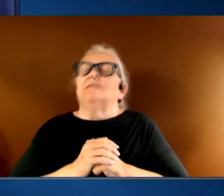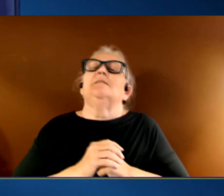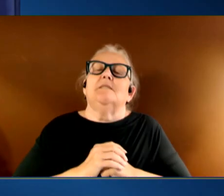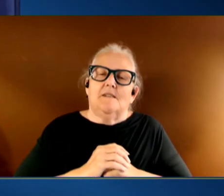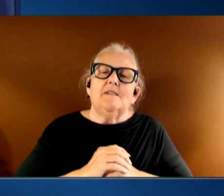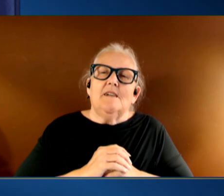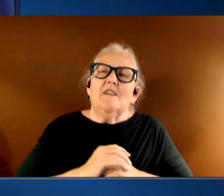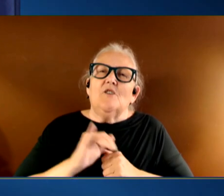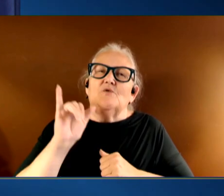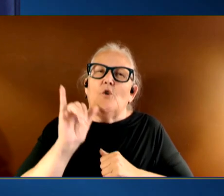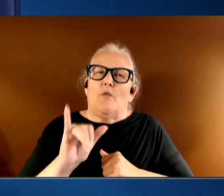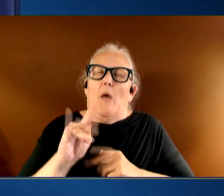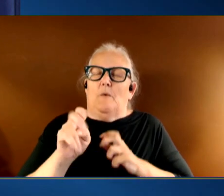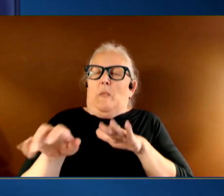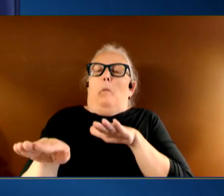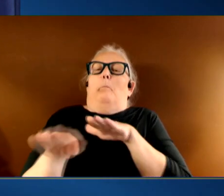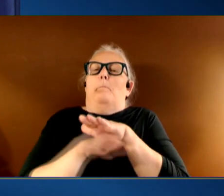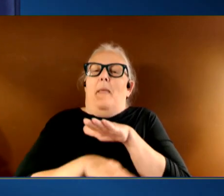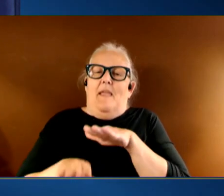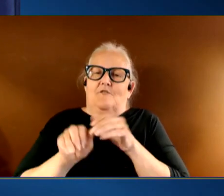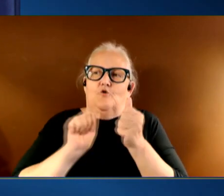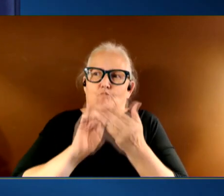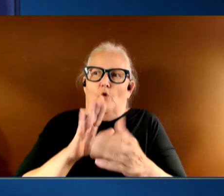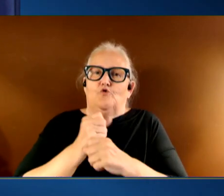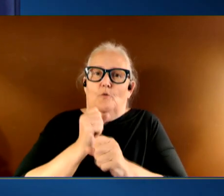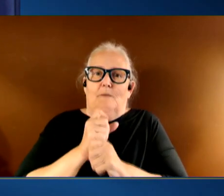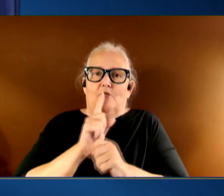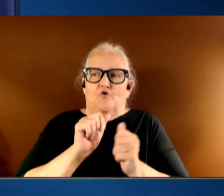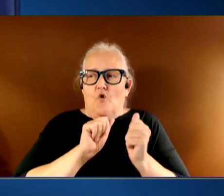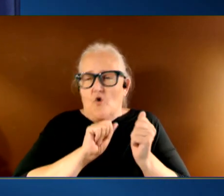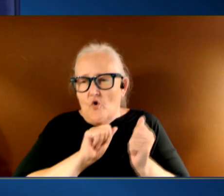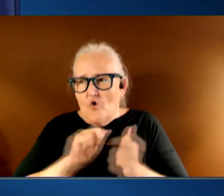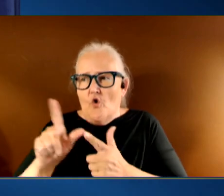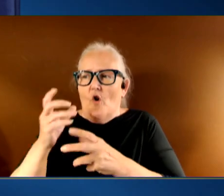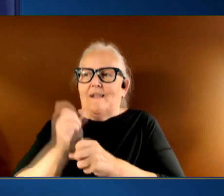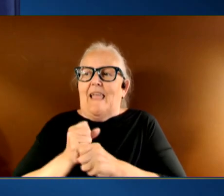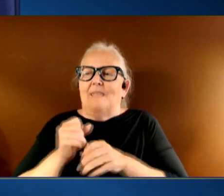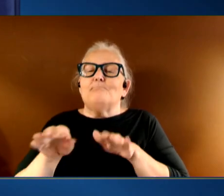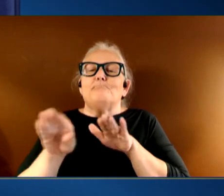bone way in which we can ensure that everybody was getting some baseline. But working towards